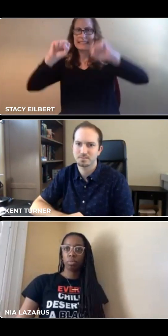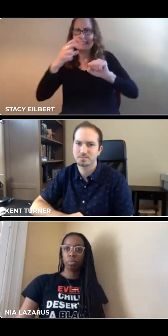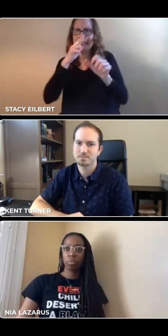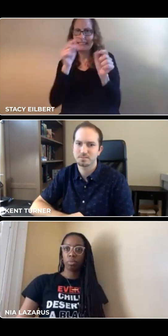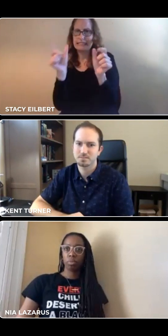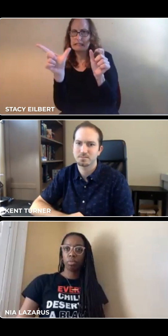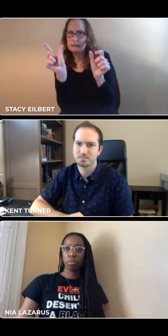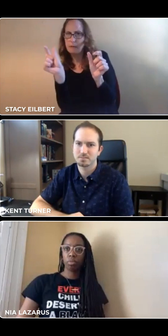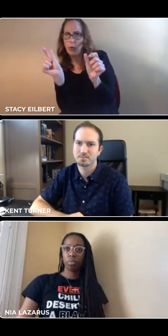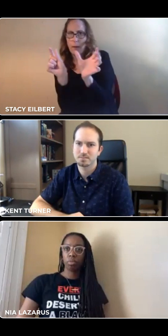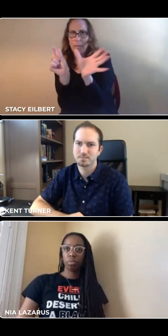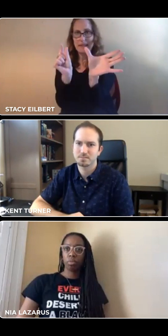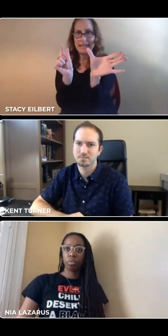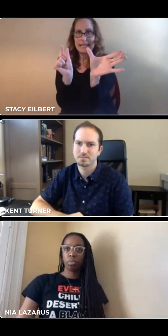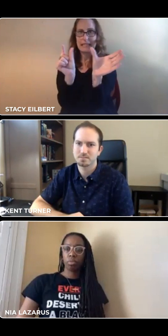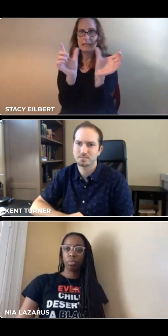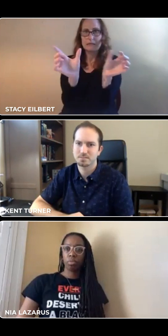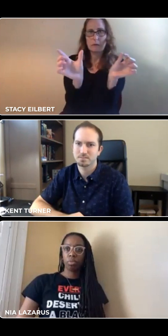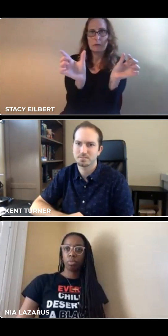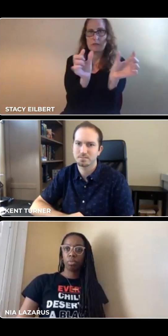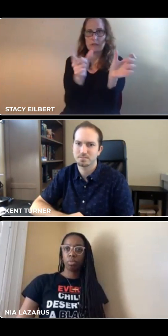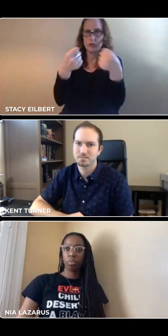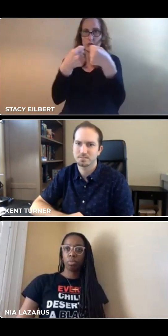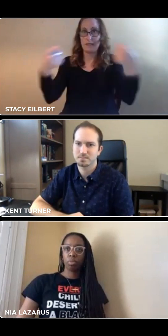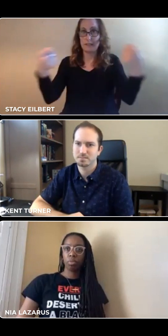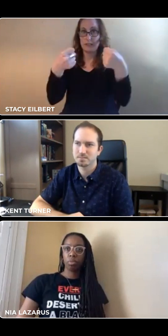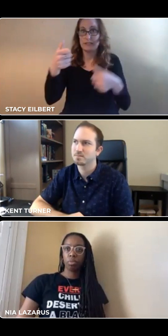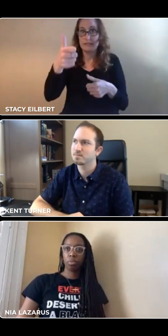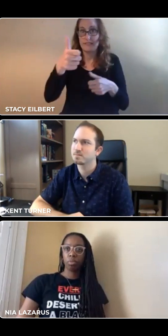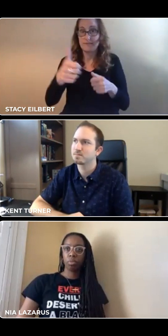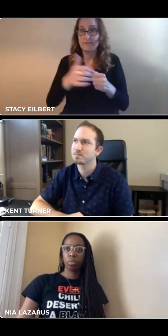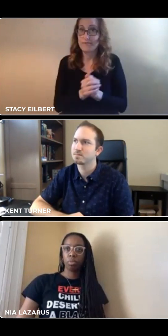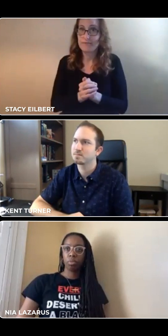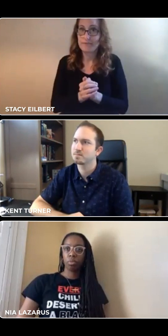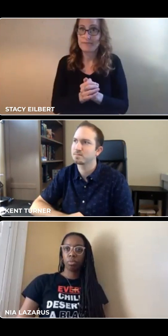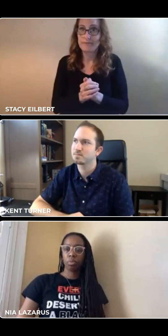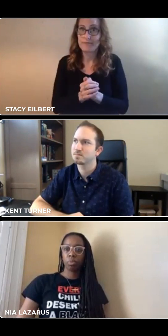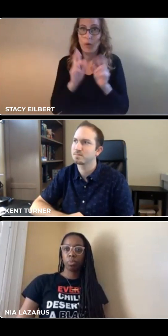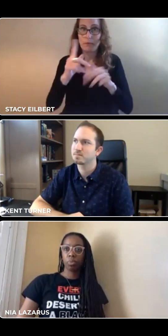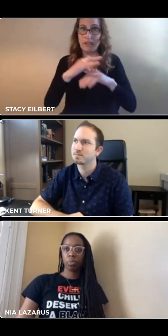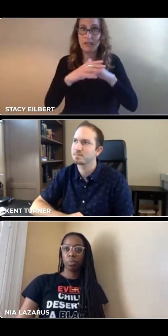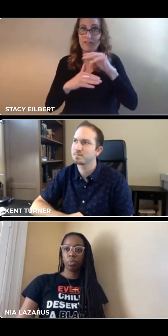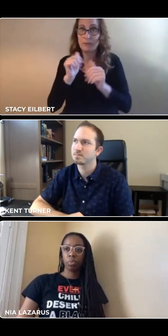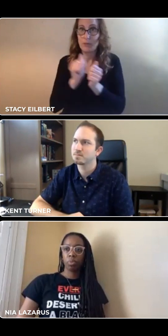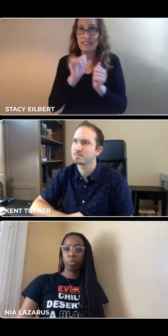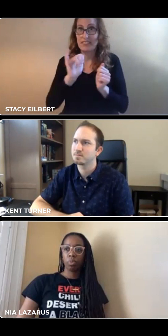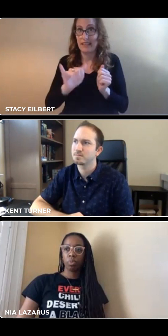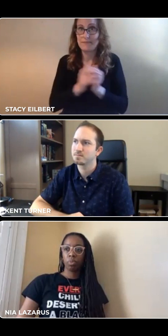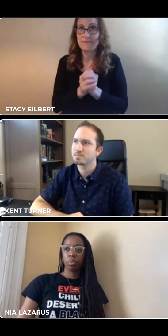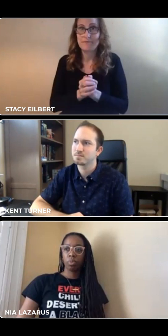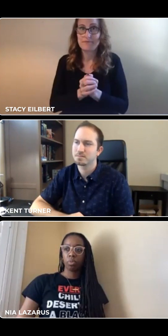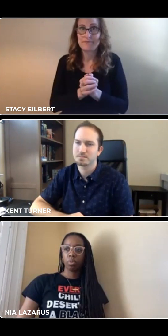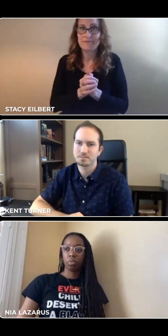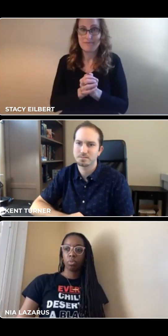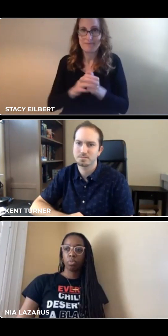and our videos, you'll see 2 white lines. Click and drag on those to stretch the screens,